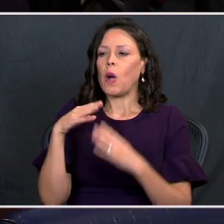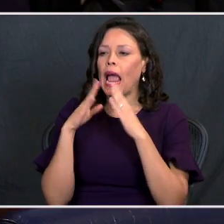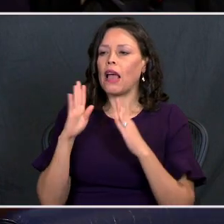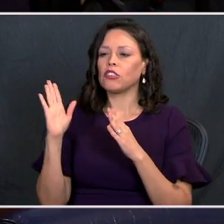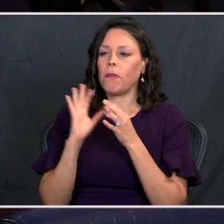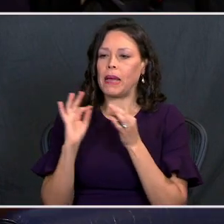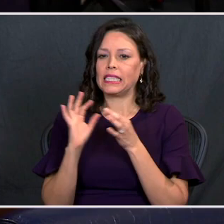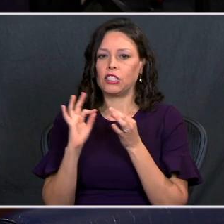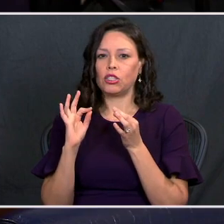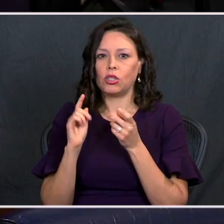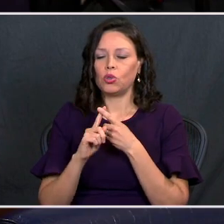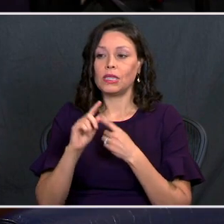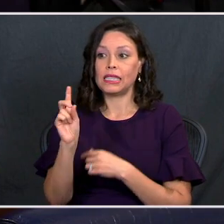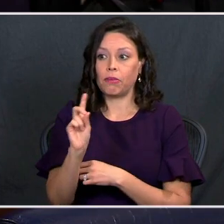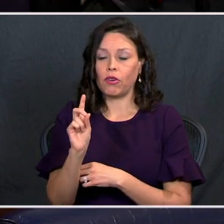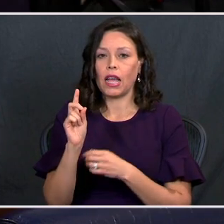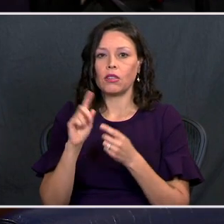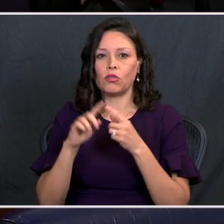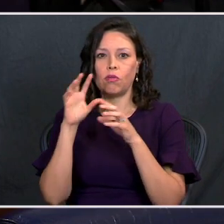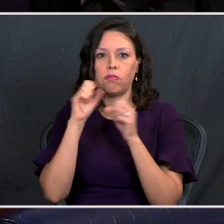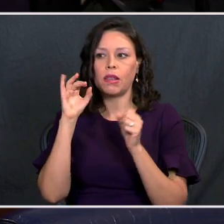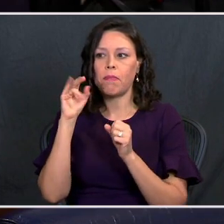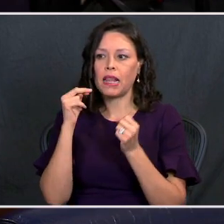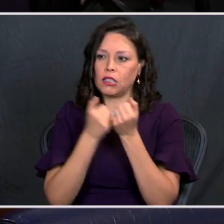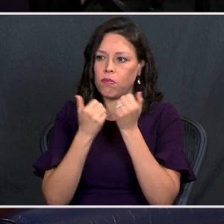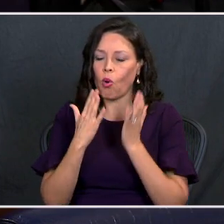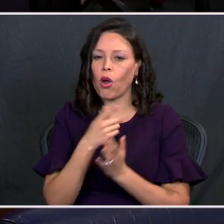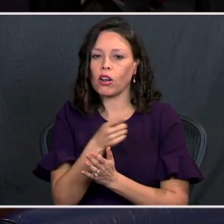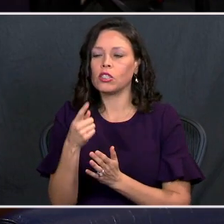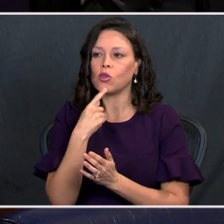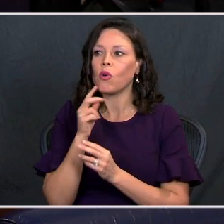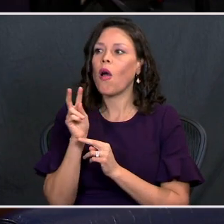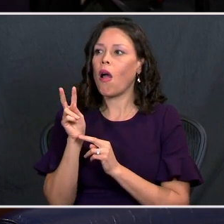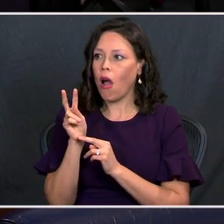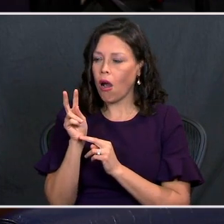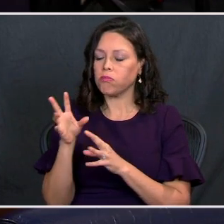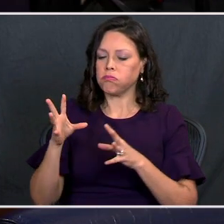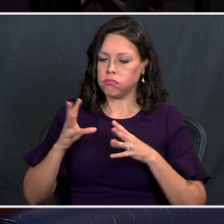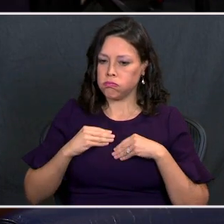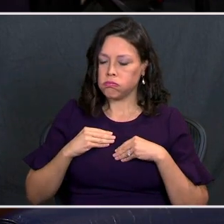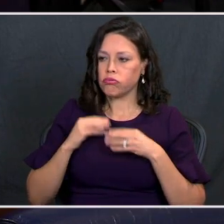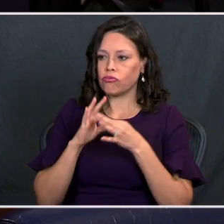to Democrats, to President Biden's supporters who take him at his word and say, as it relates to COVID relief,